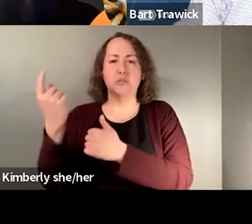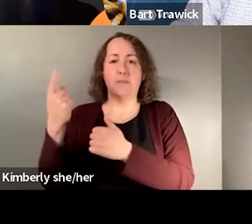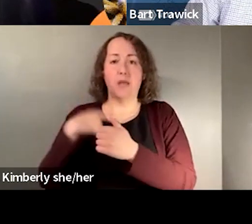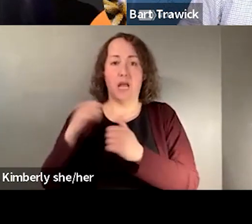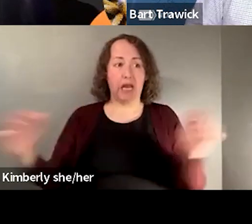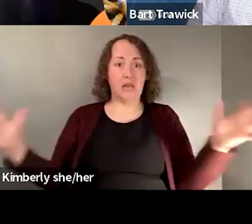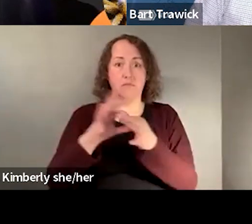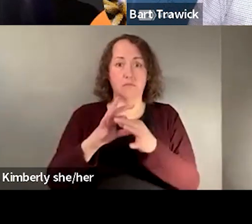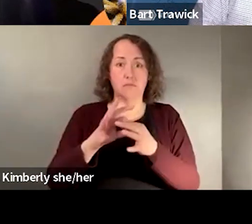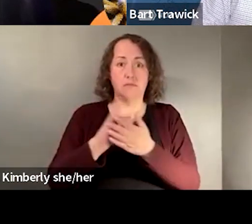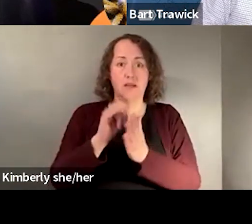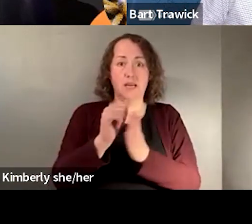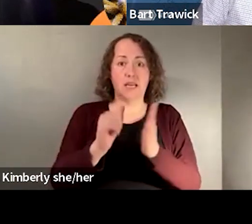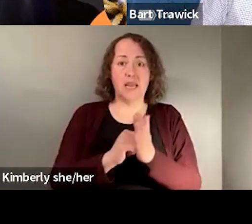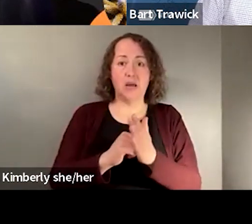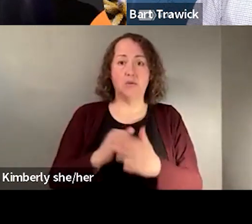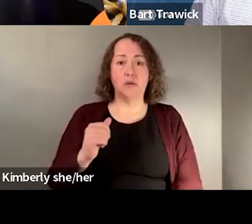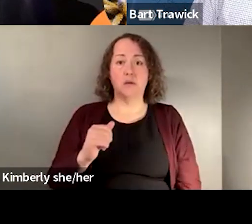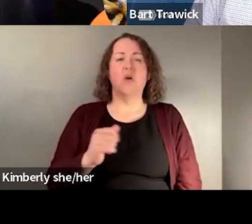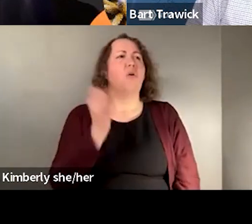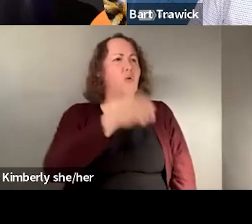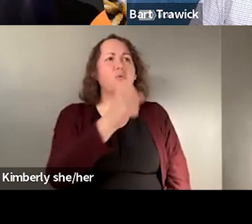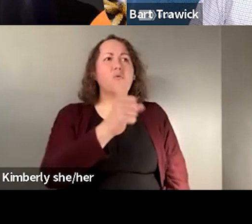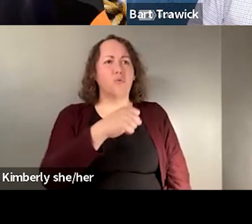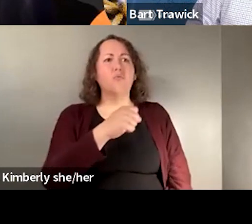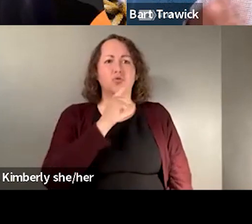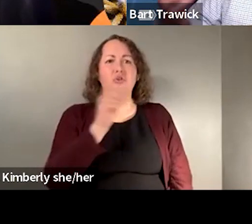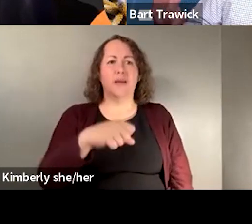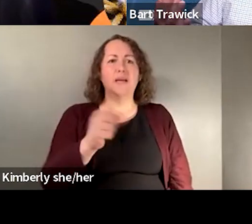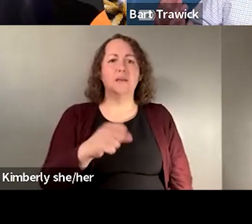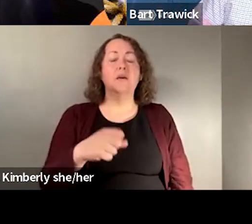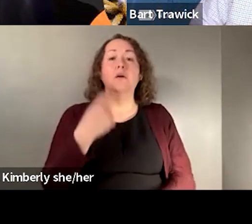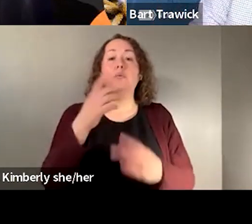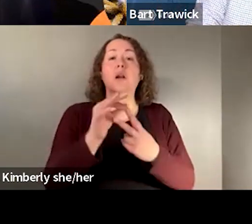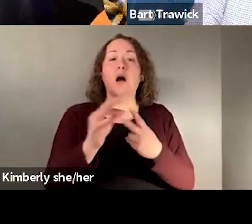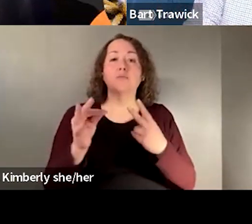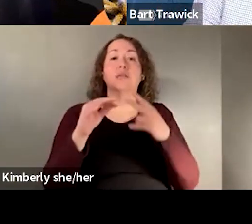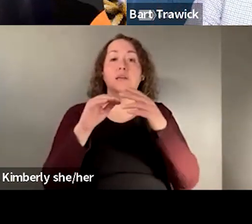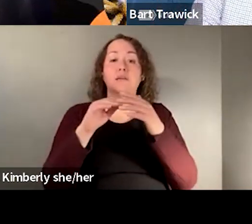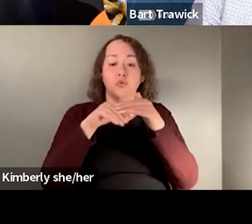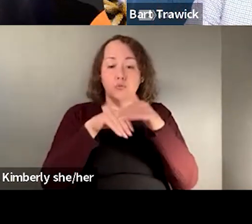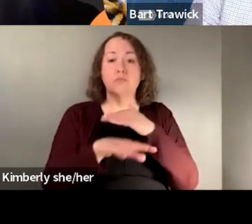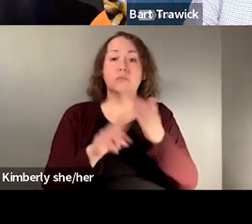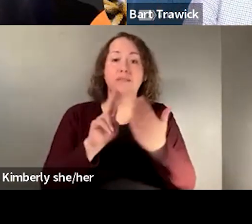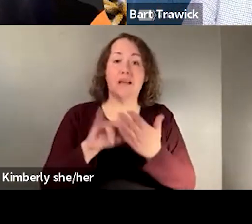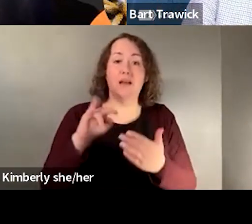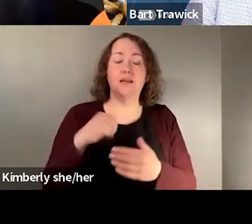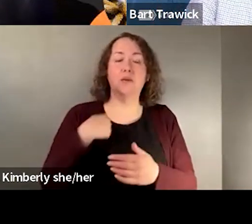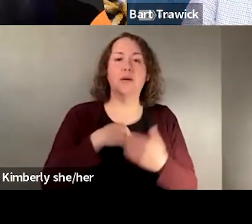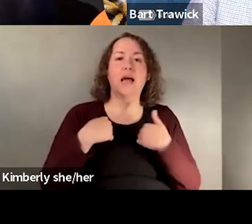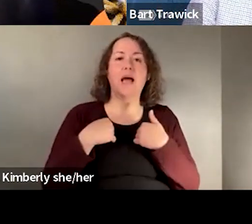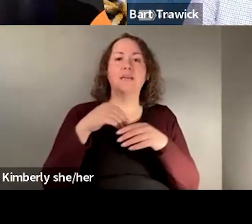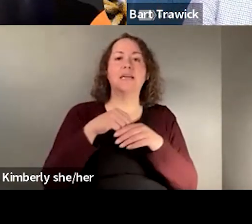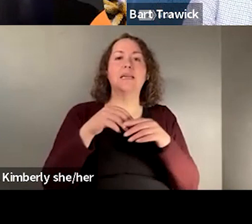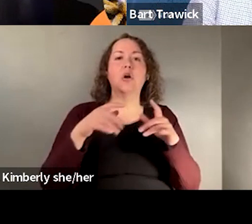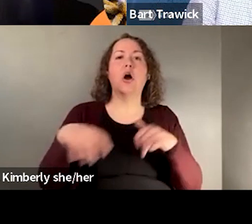So one of the options for signing in to SciENcv, we use an InCommon federated login system.